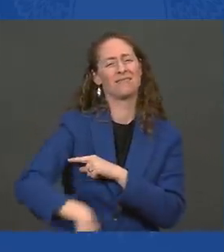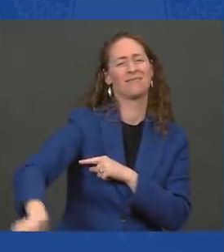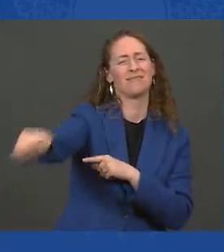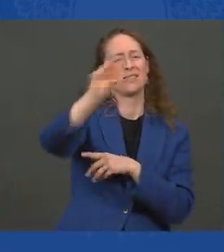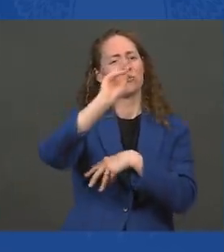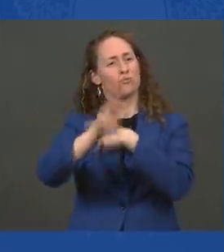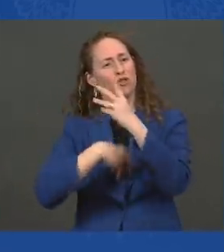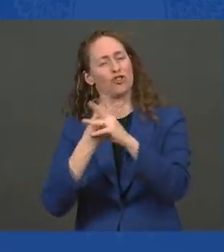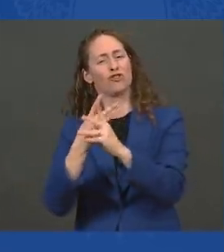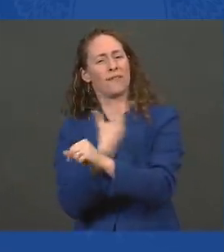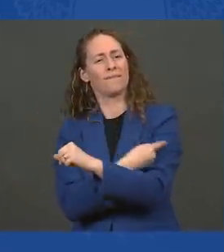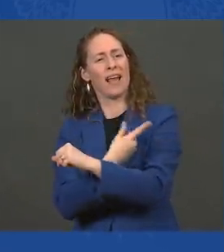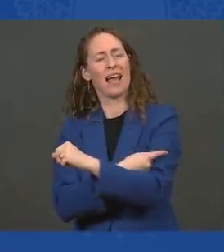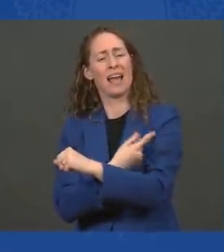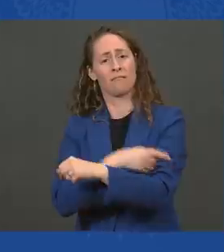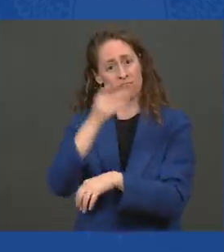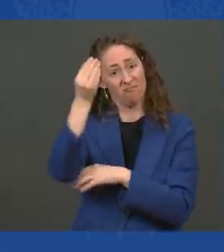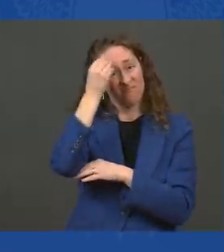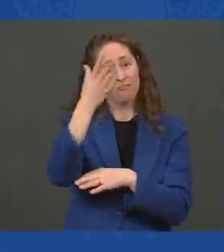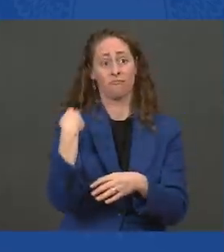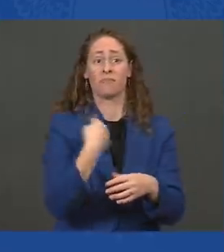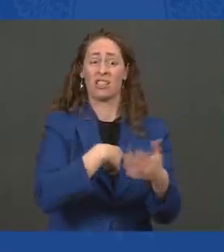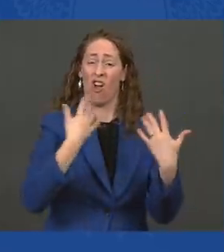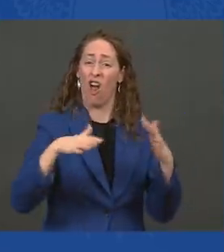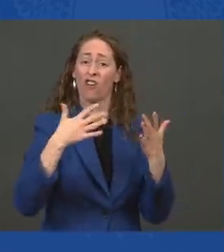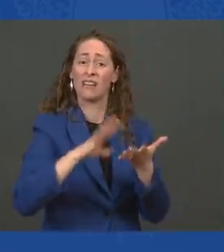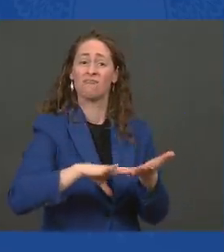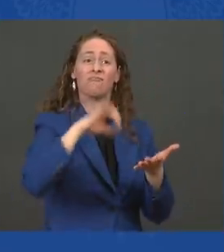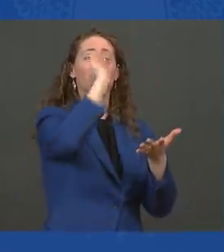than all other countries in the world combined: